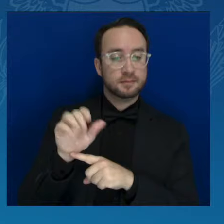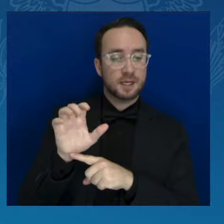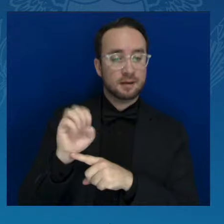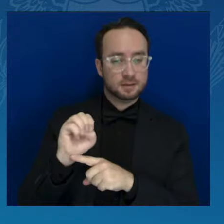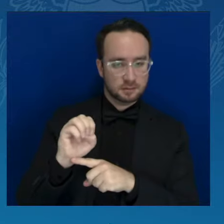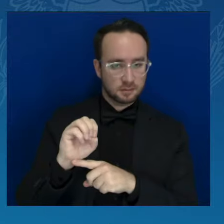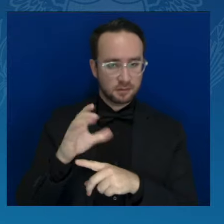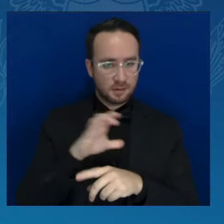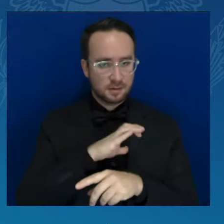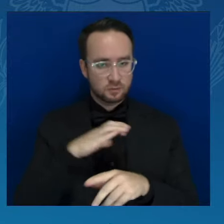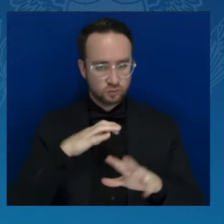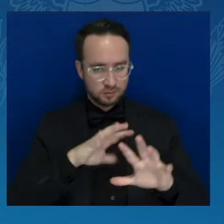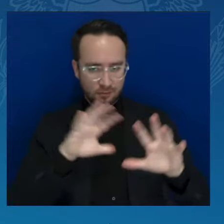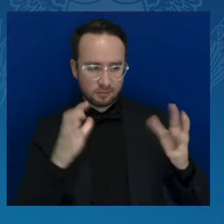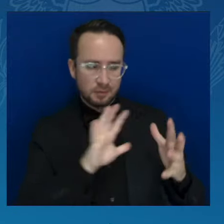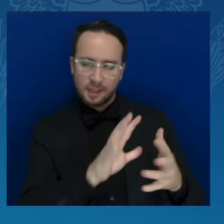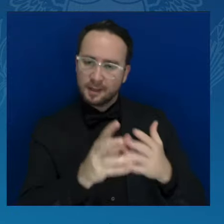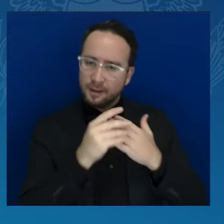to our strength and standing around the world.